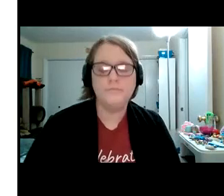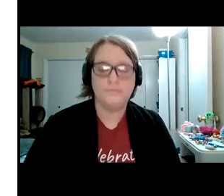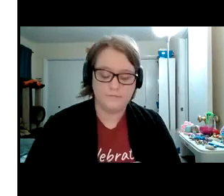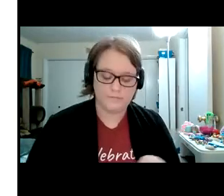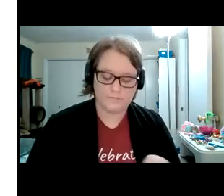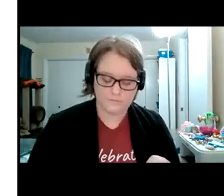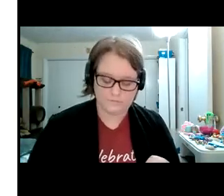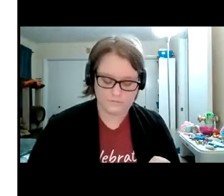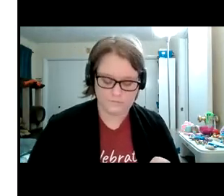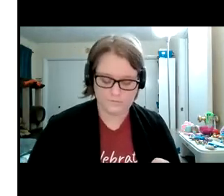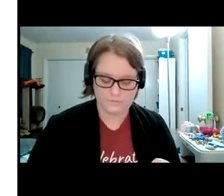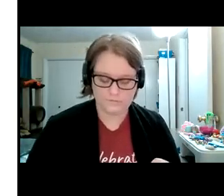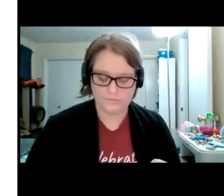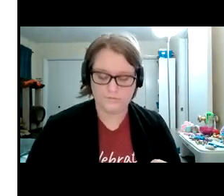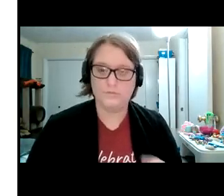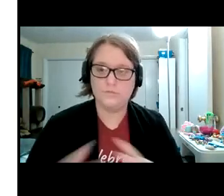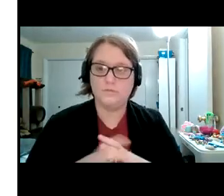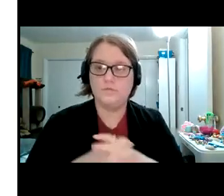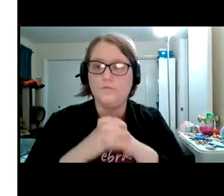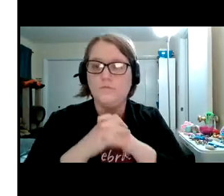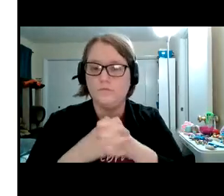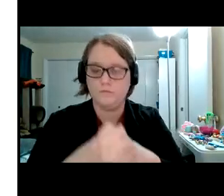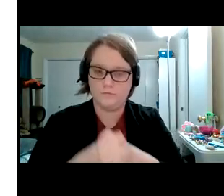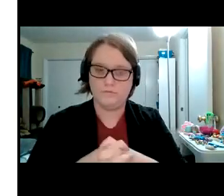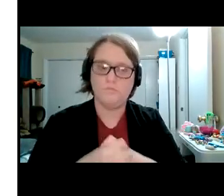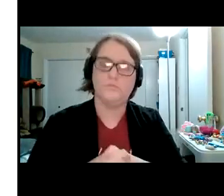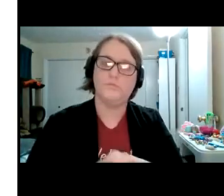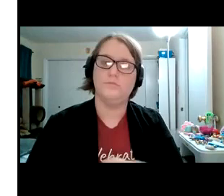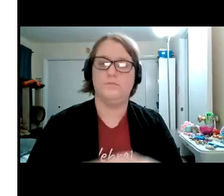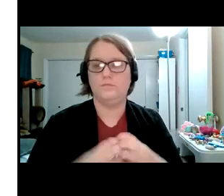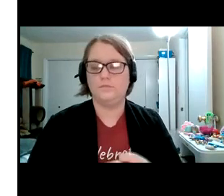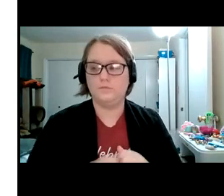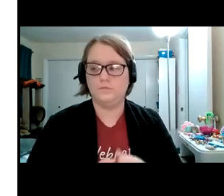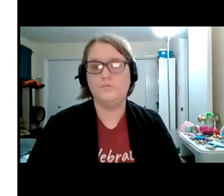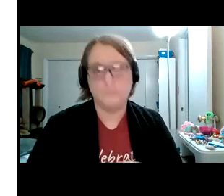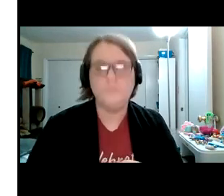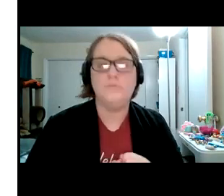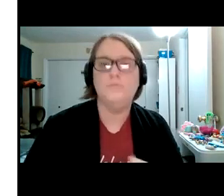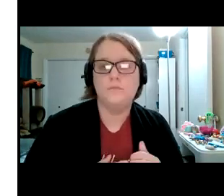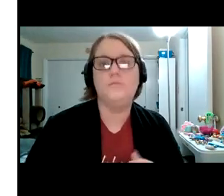All of this said, making these connections can be incredibly important in disability advocacy.